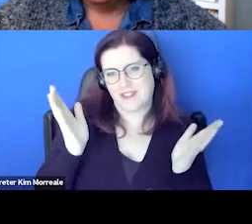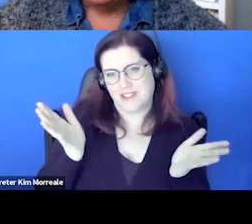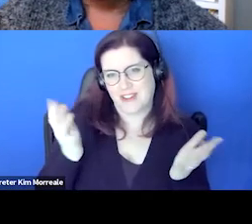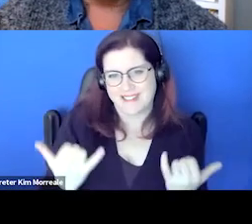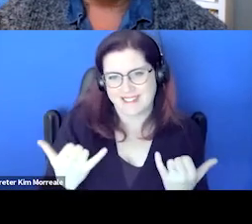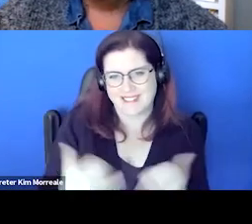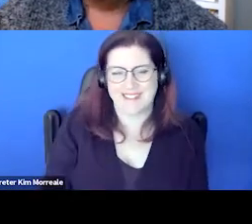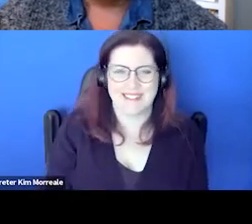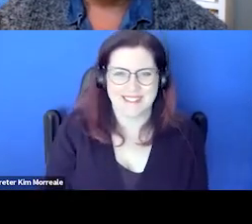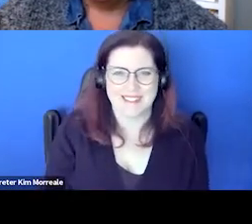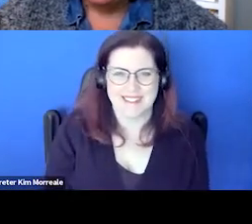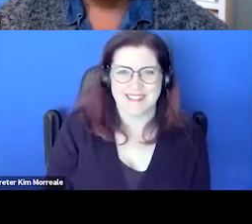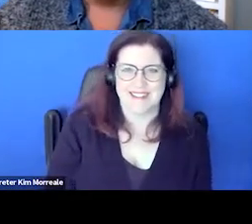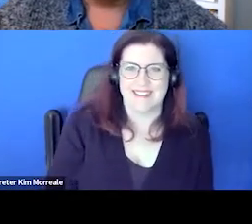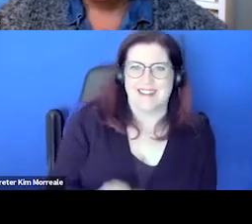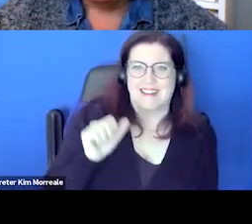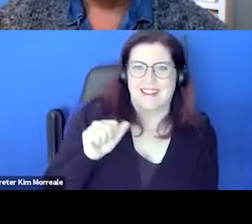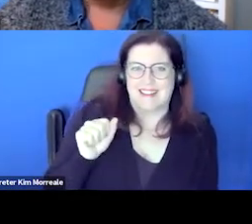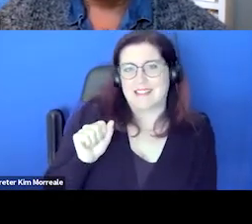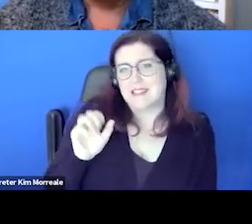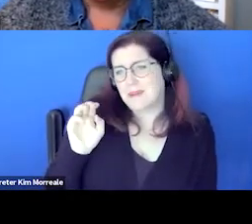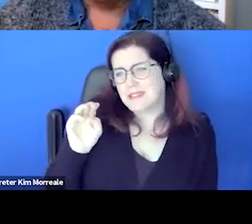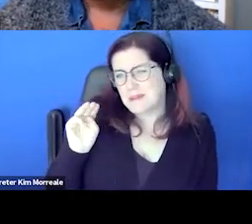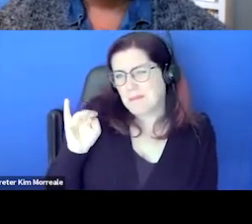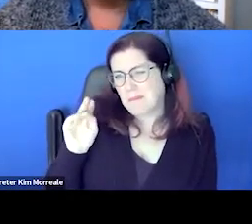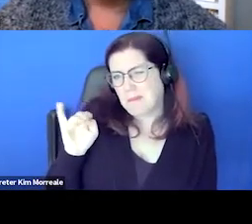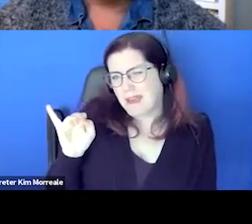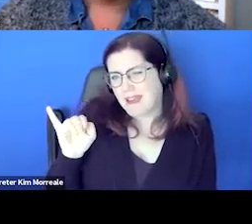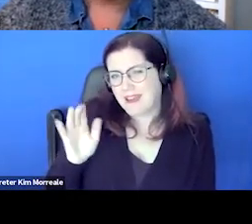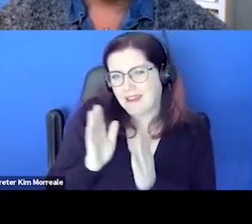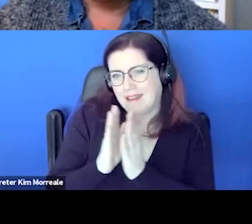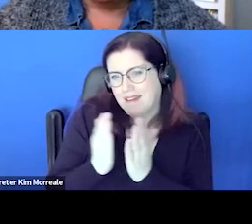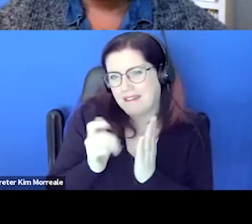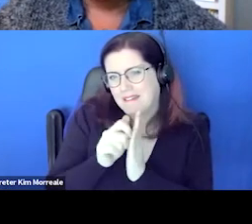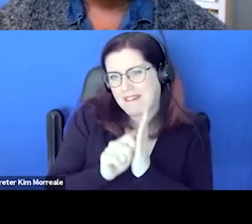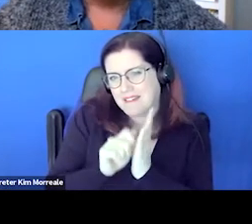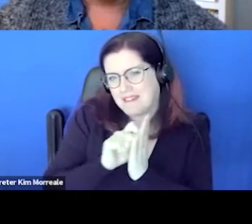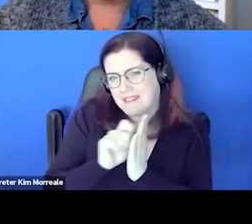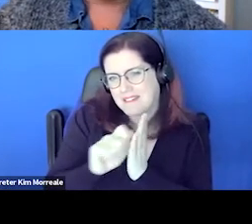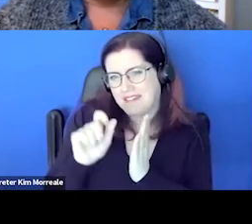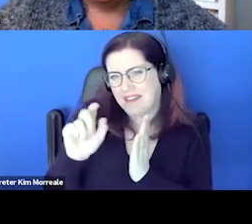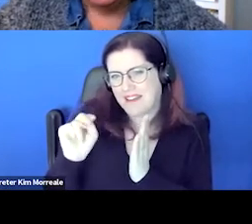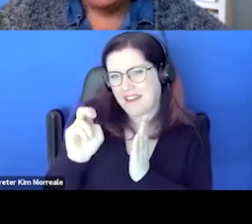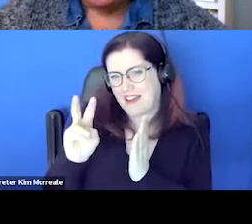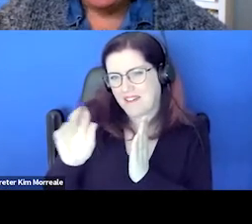Yes, it turned out to be a mini novel, but. But you really took the time to tell her story.